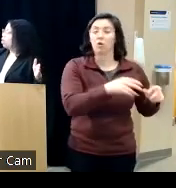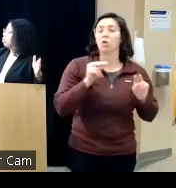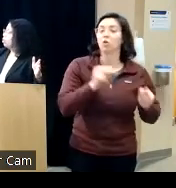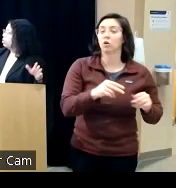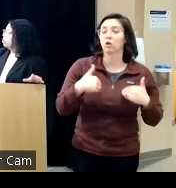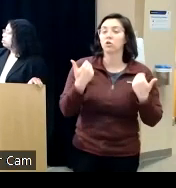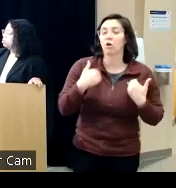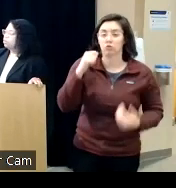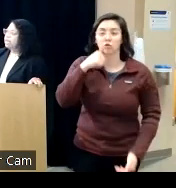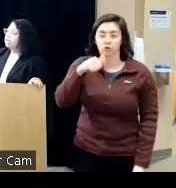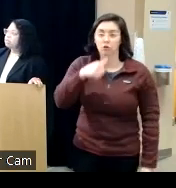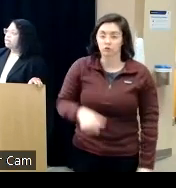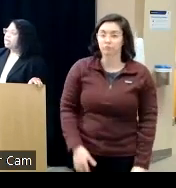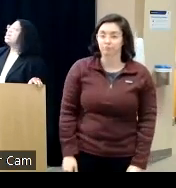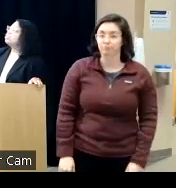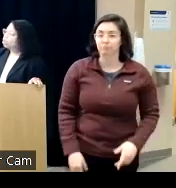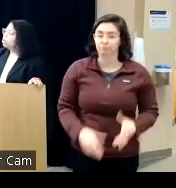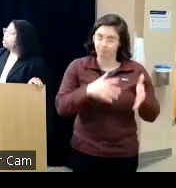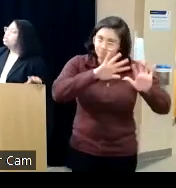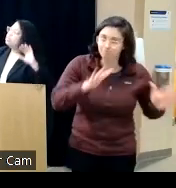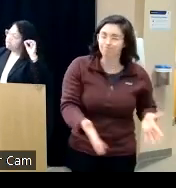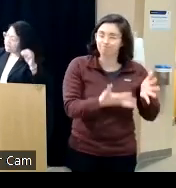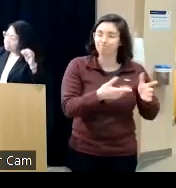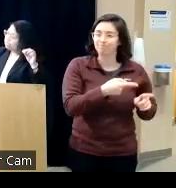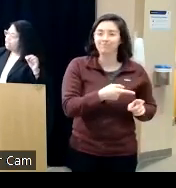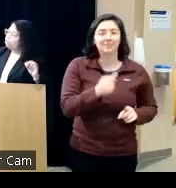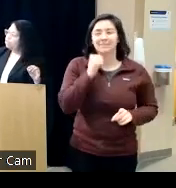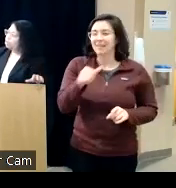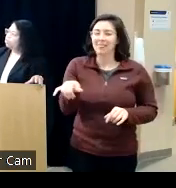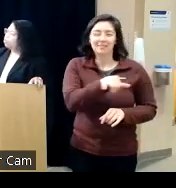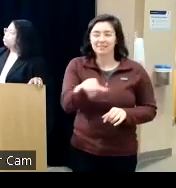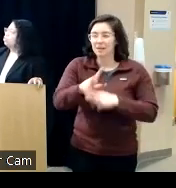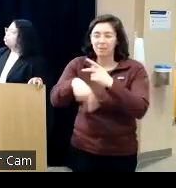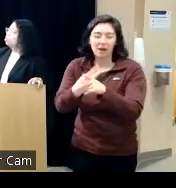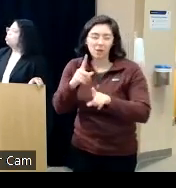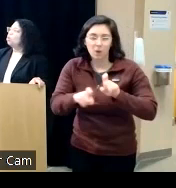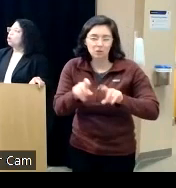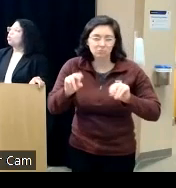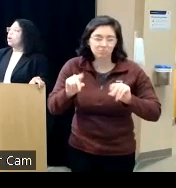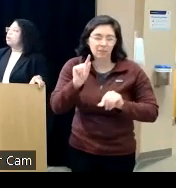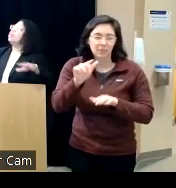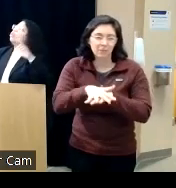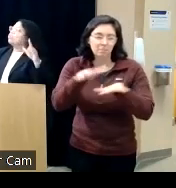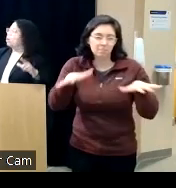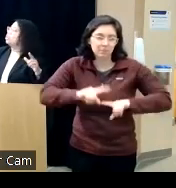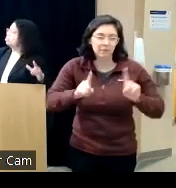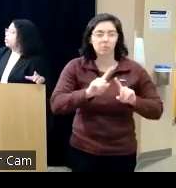younger to and to engage them not in the same types of questions but more around their overall